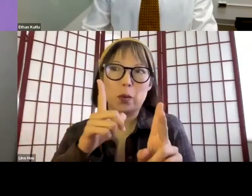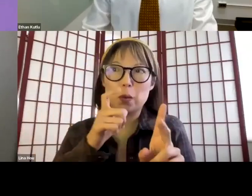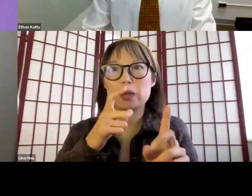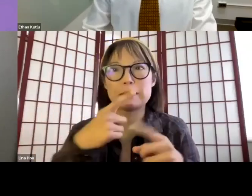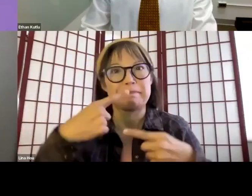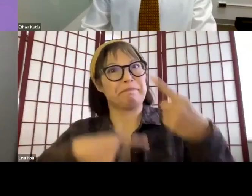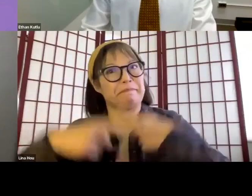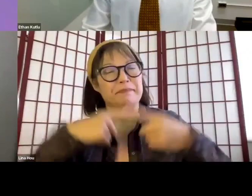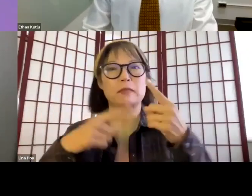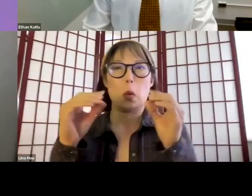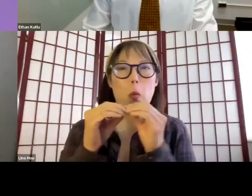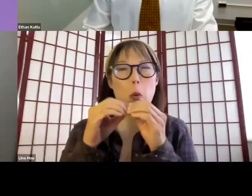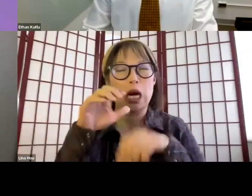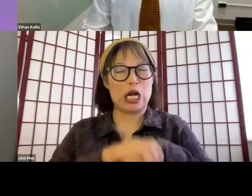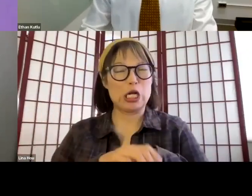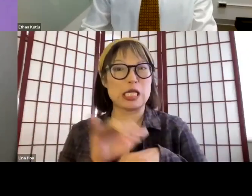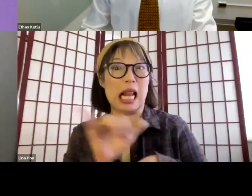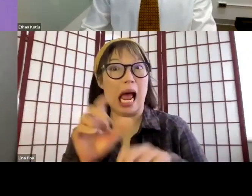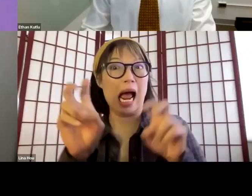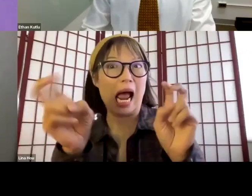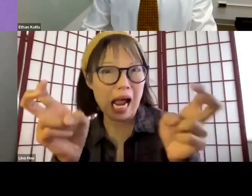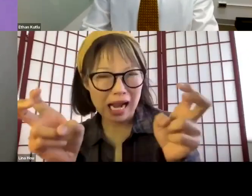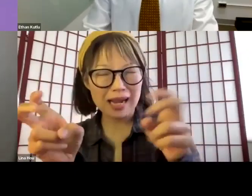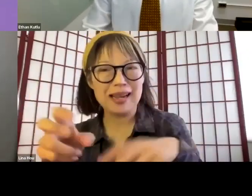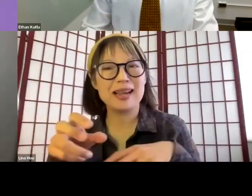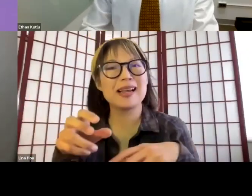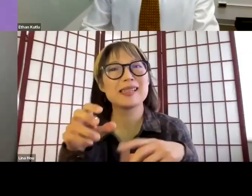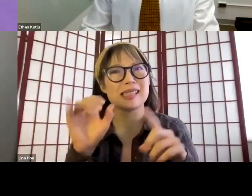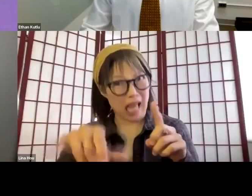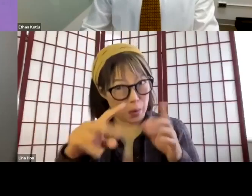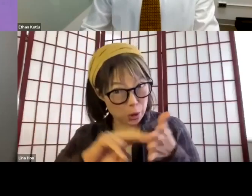deaf people who sign more "English-like."